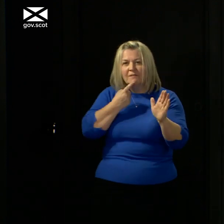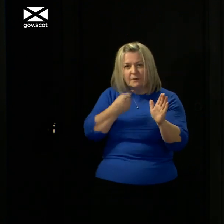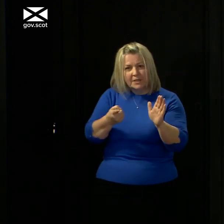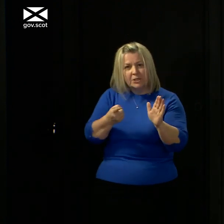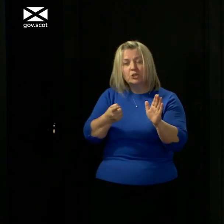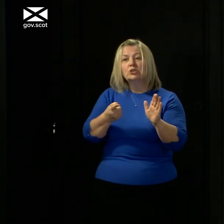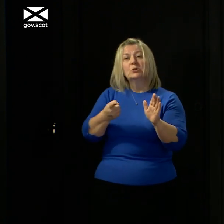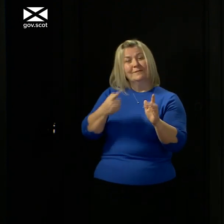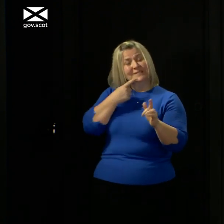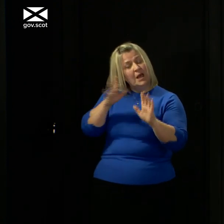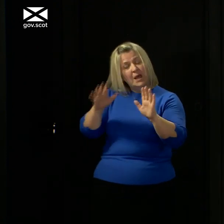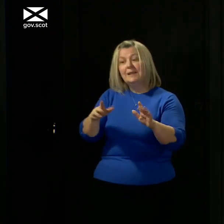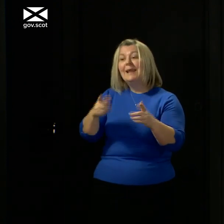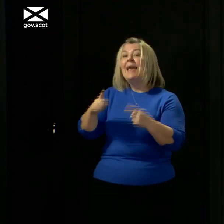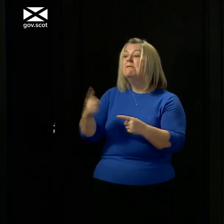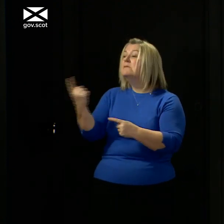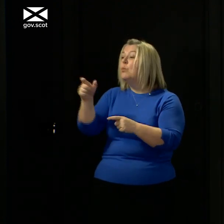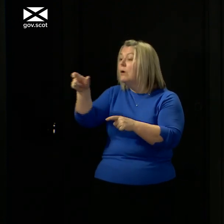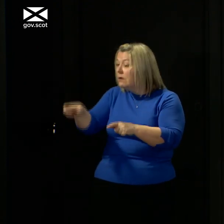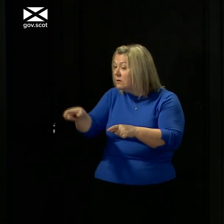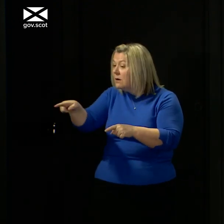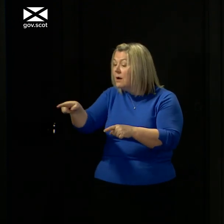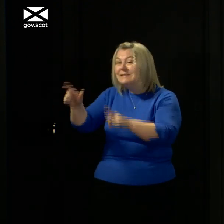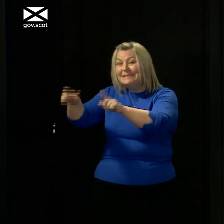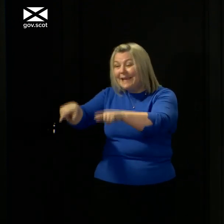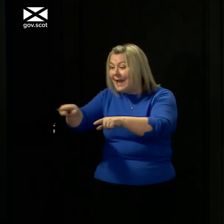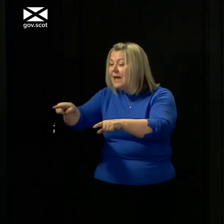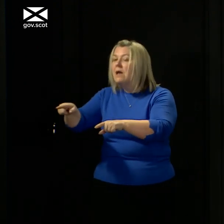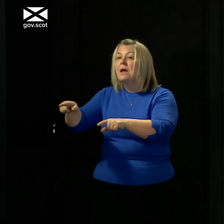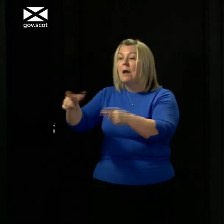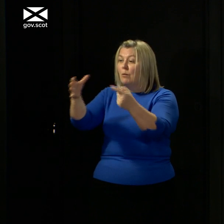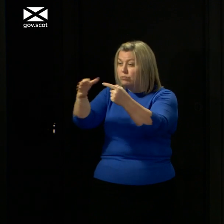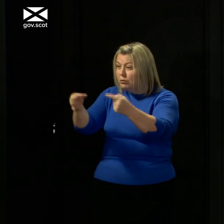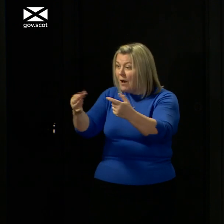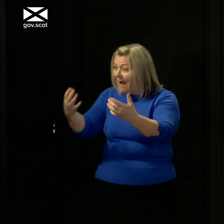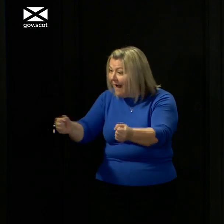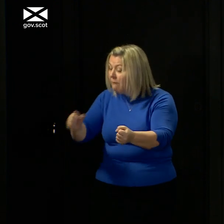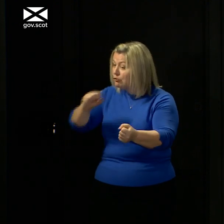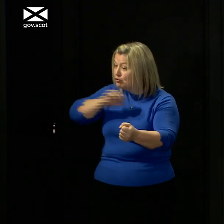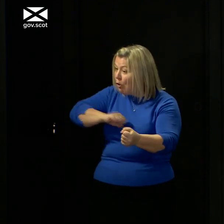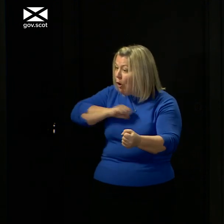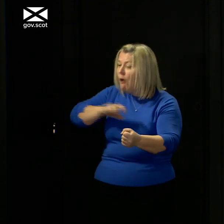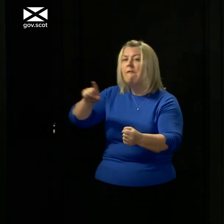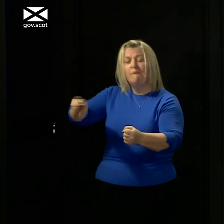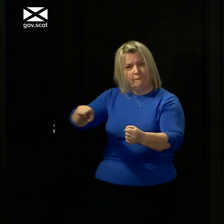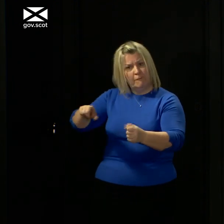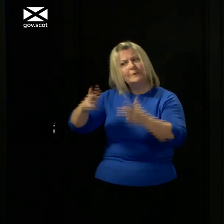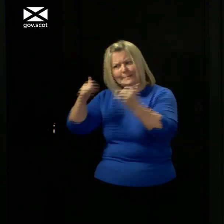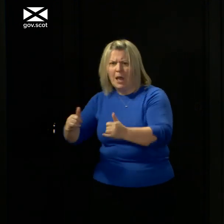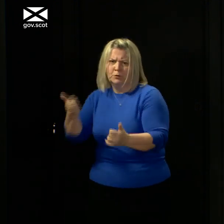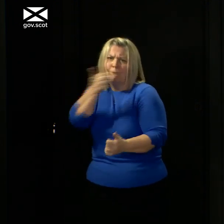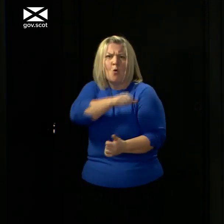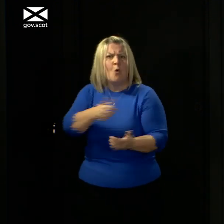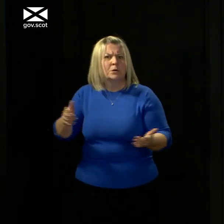residents and care homes and that is in the process of being implemented although as we said last week that is not about changing the clinical management